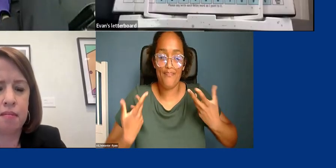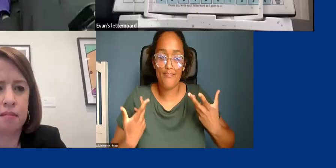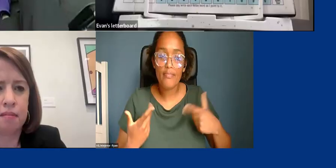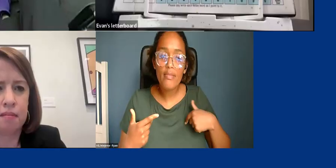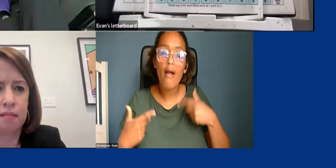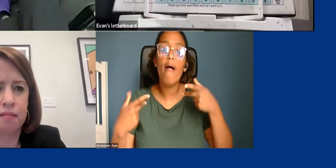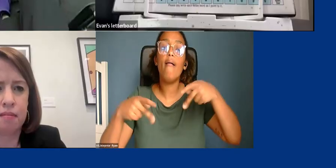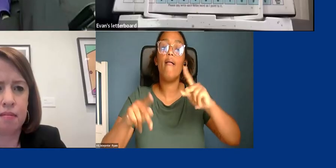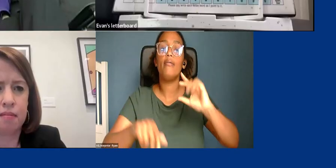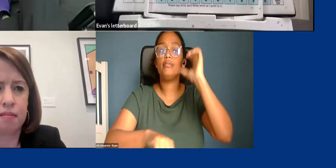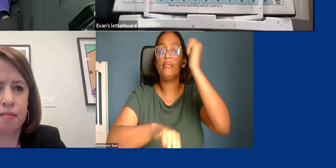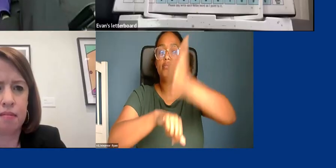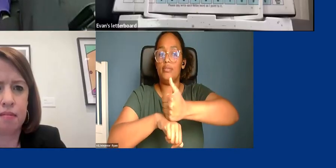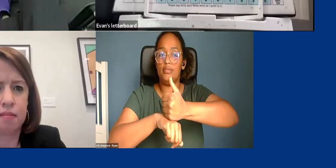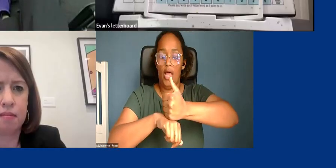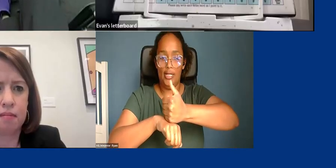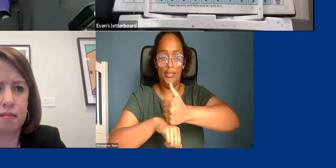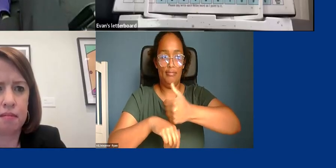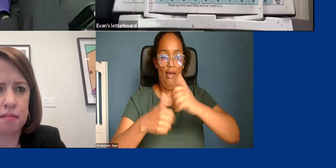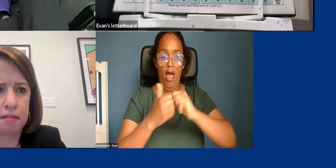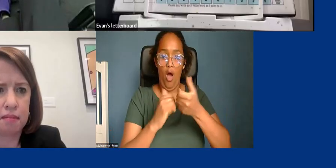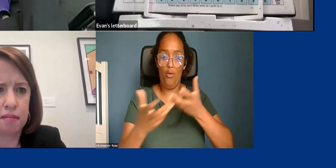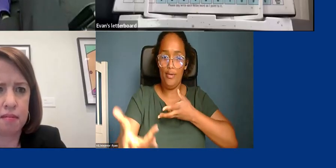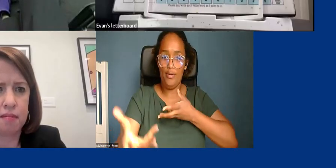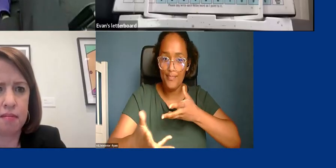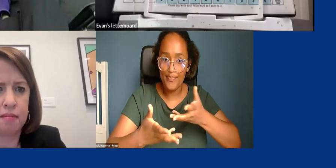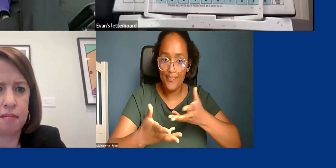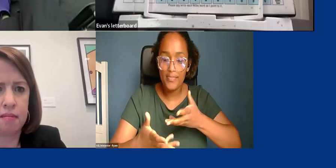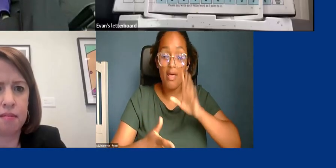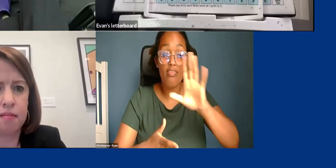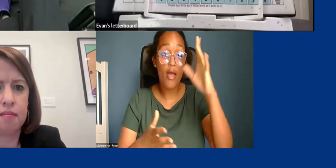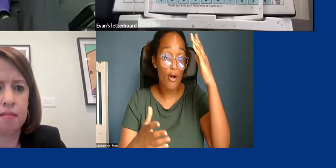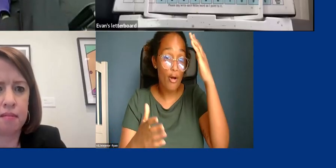engagement and redefine their expectations in real time